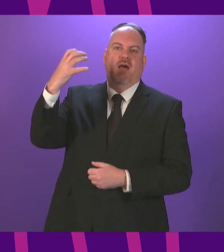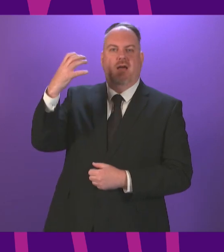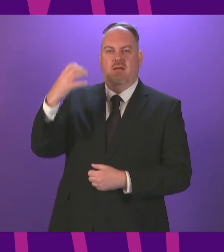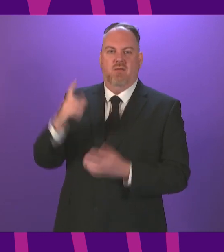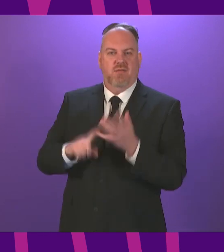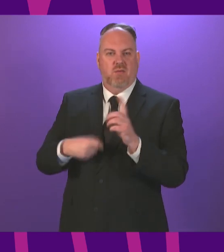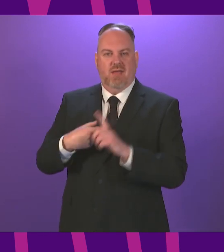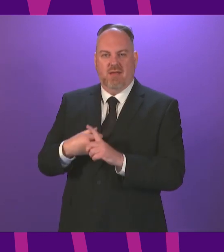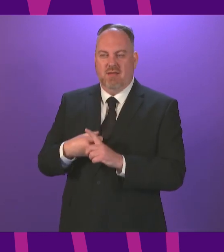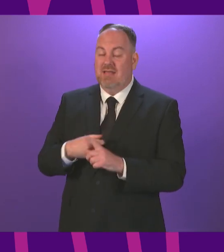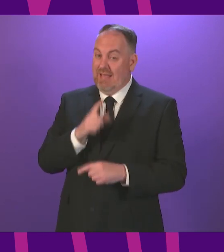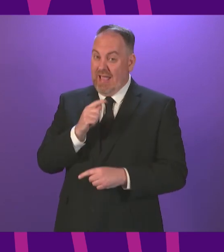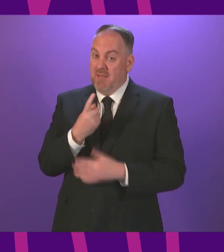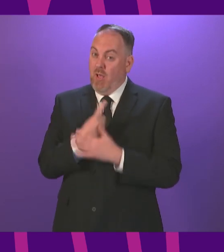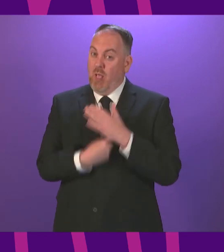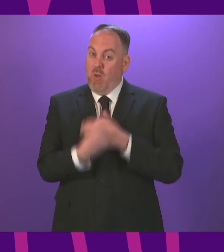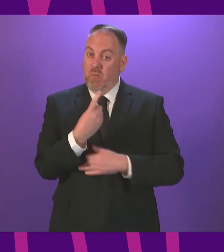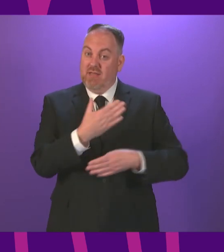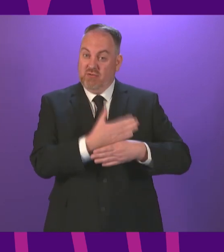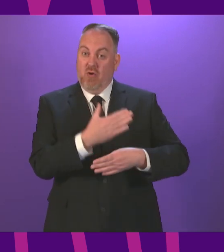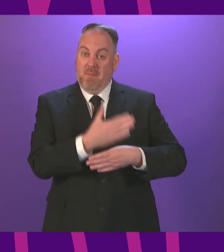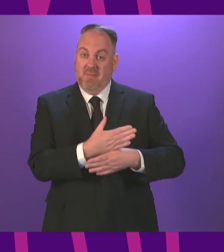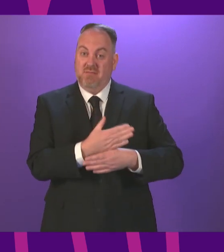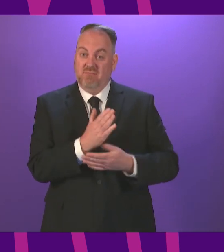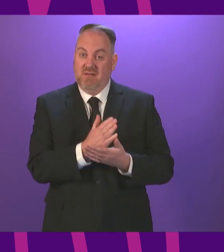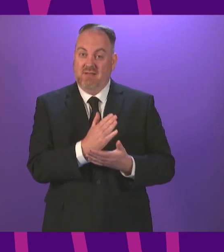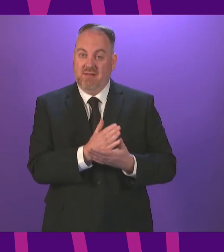as a lonely job, but we know, from all that has been said and written,